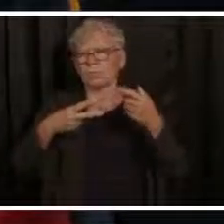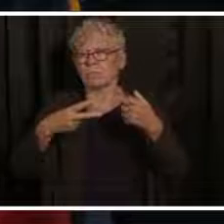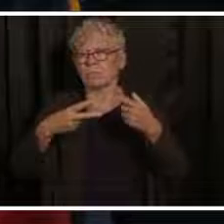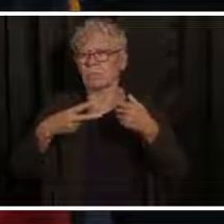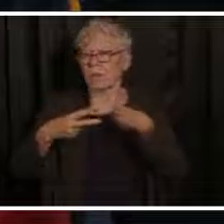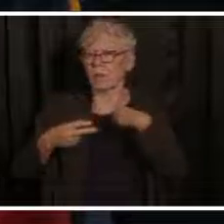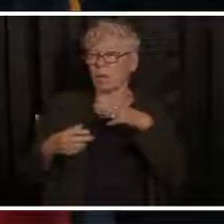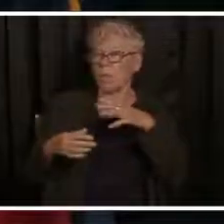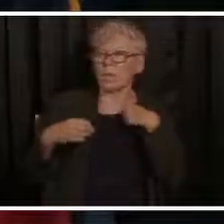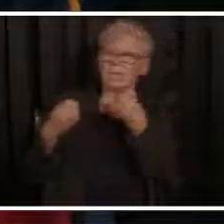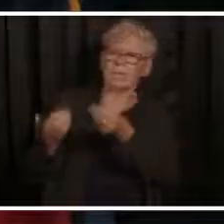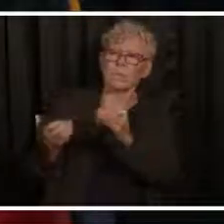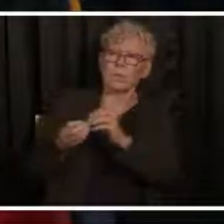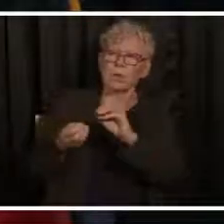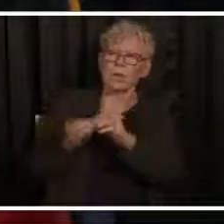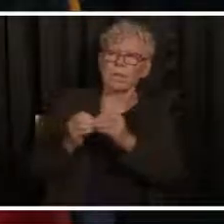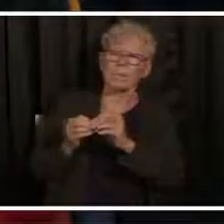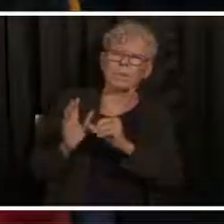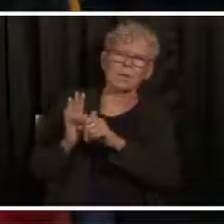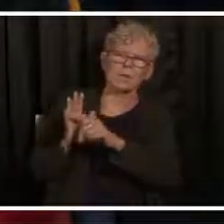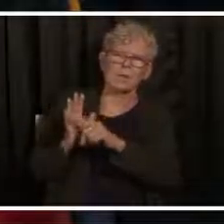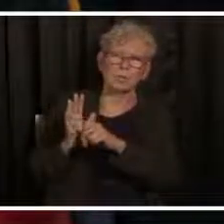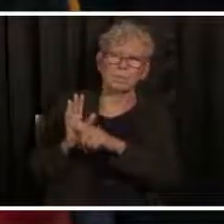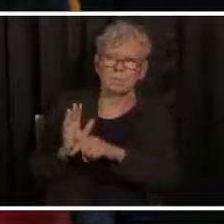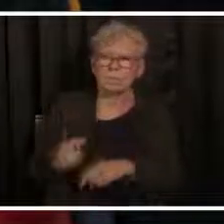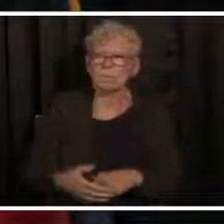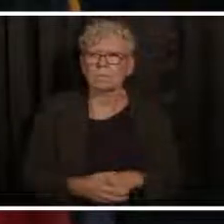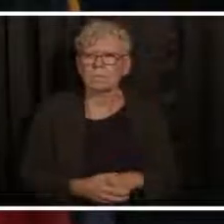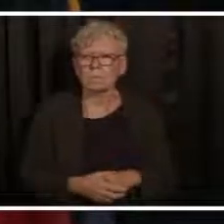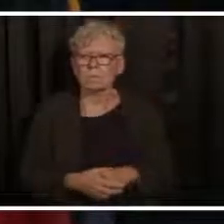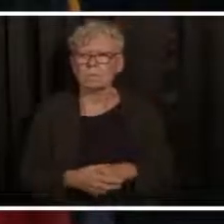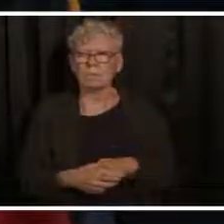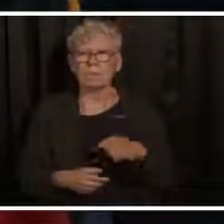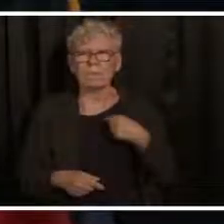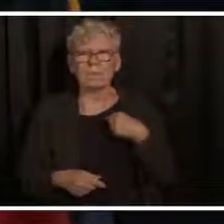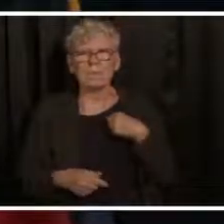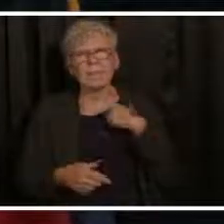that 352 thousand. Um I believe it's part of a 19 million